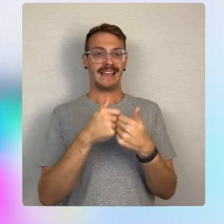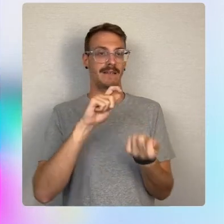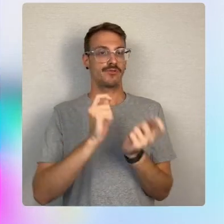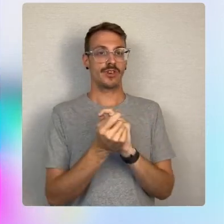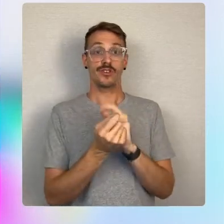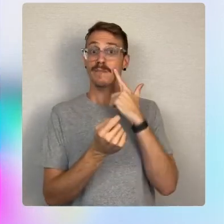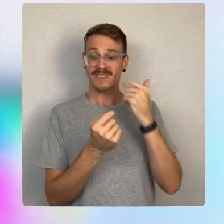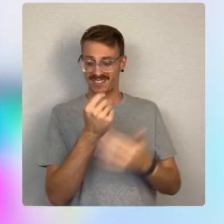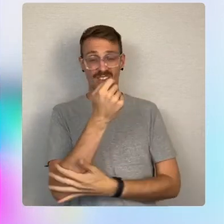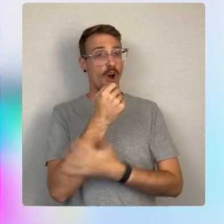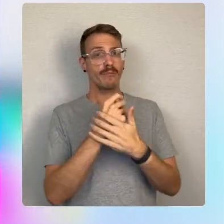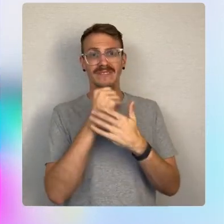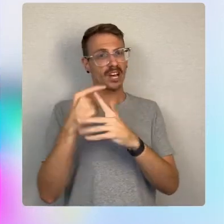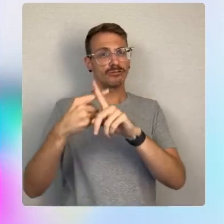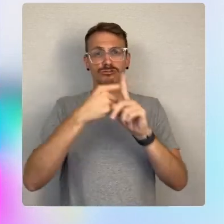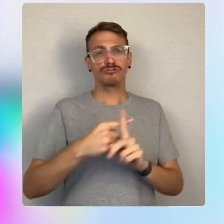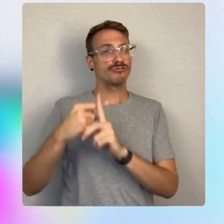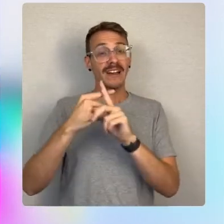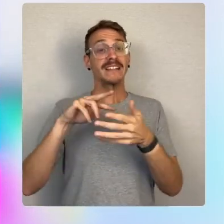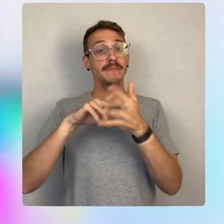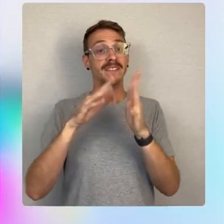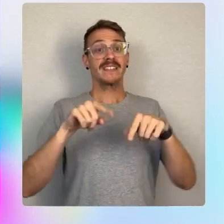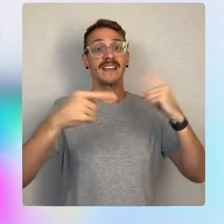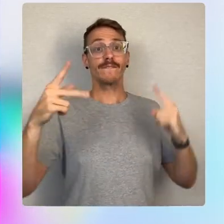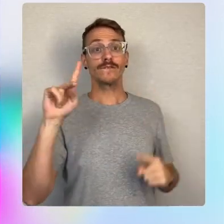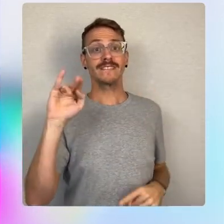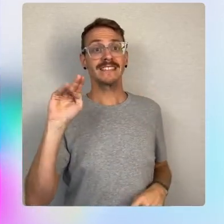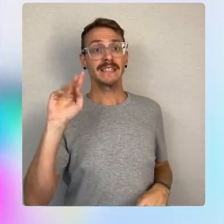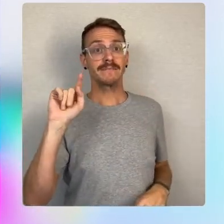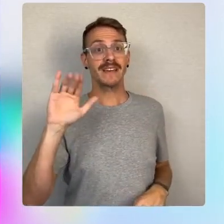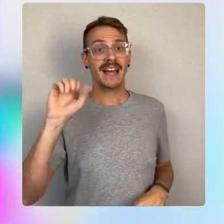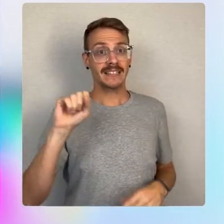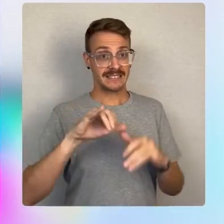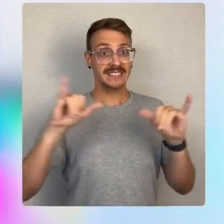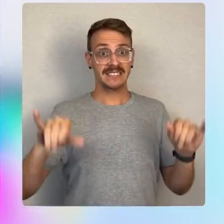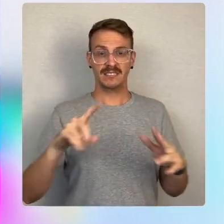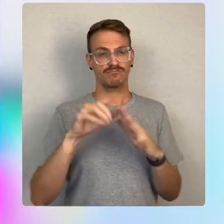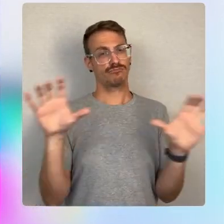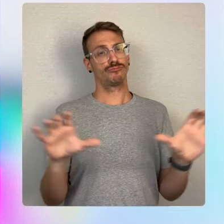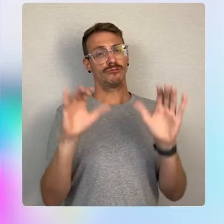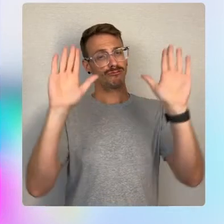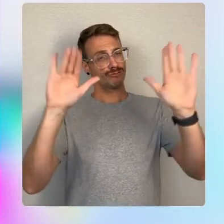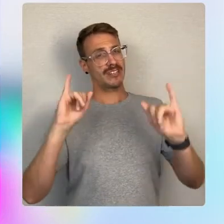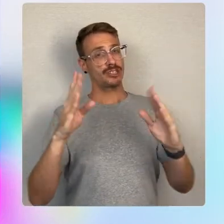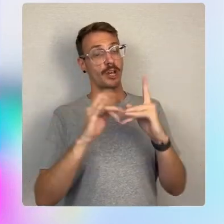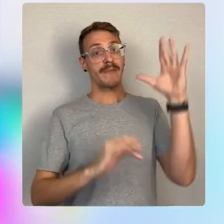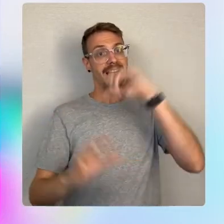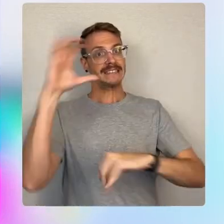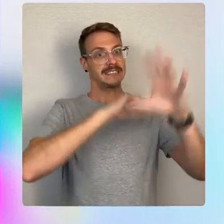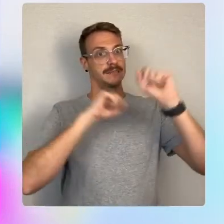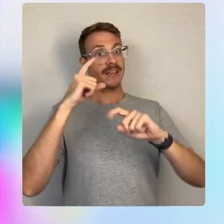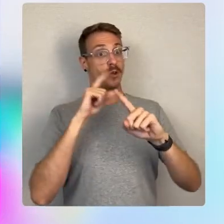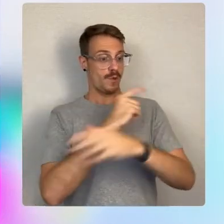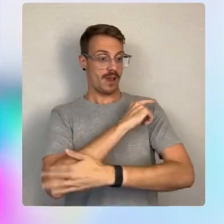so the inverse kinematics system of the avatar is doing an amazing job, estimating the arms' position.